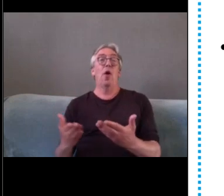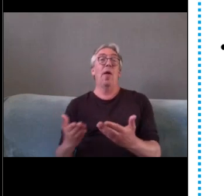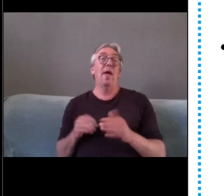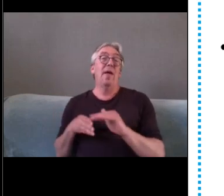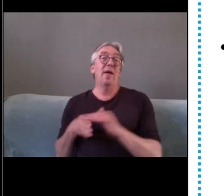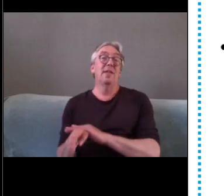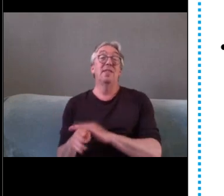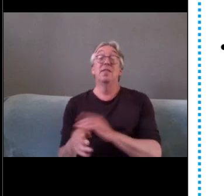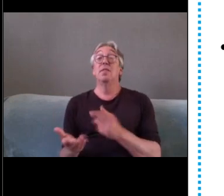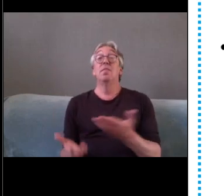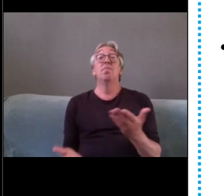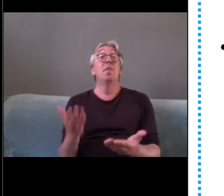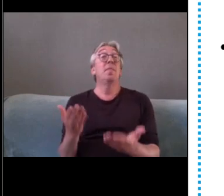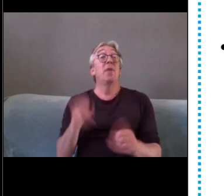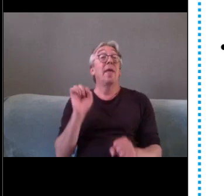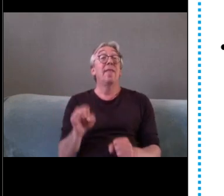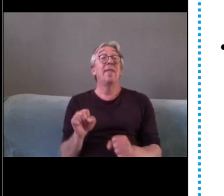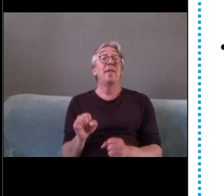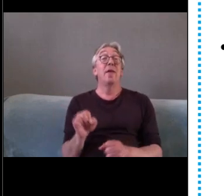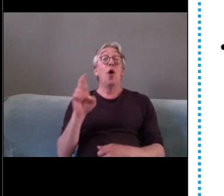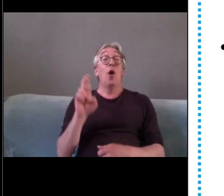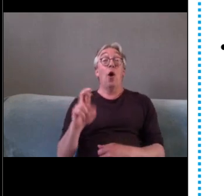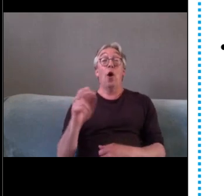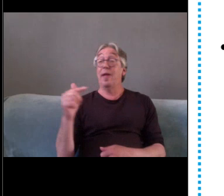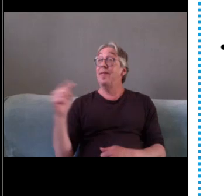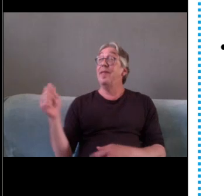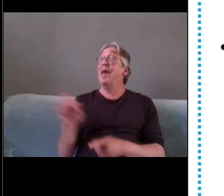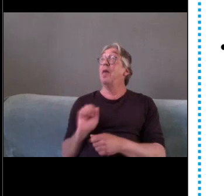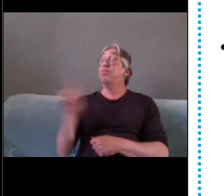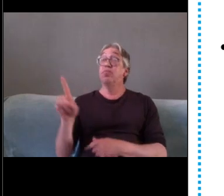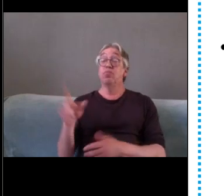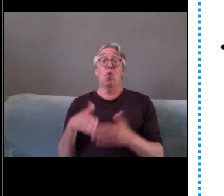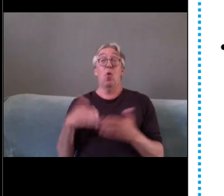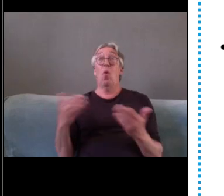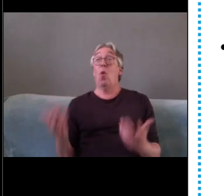using real-time text or you can have a total conversation call with them.